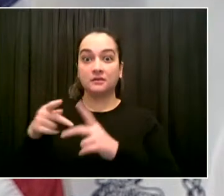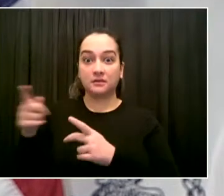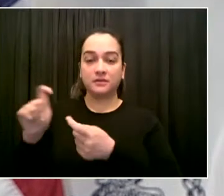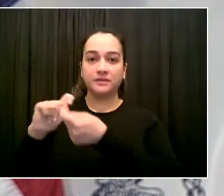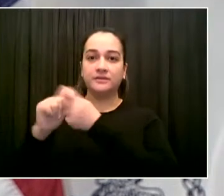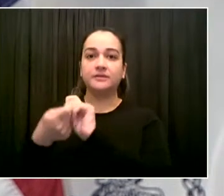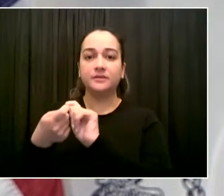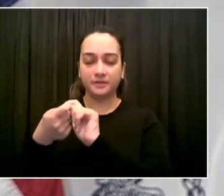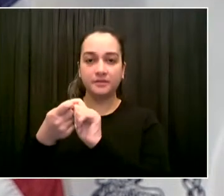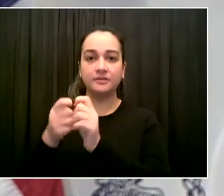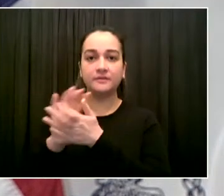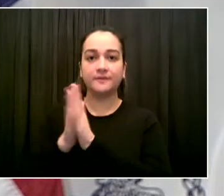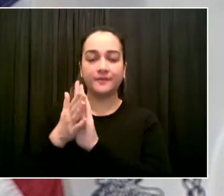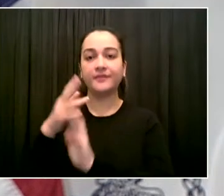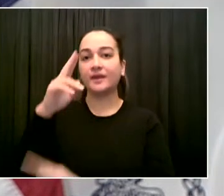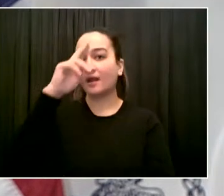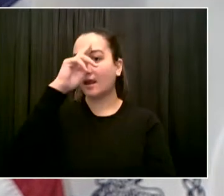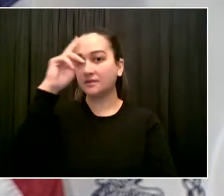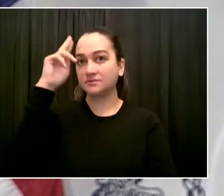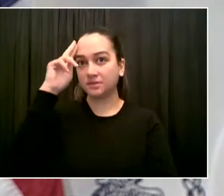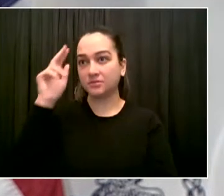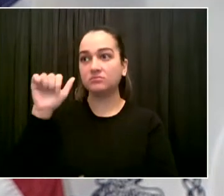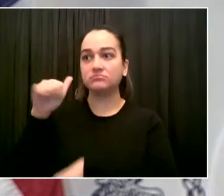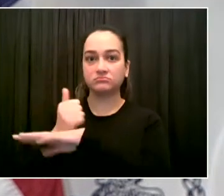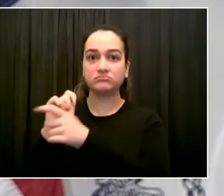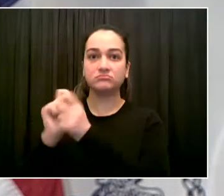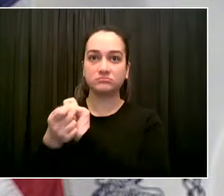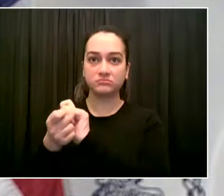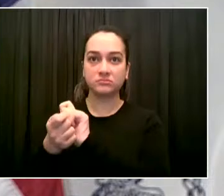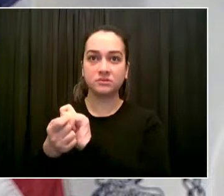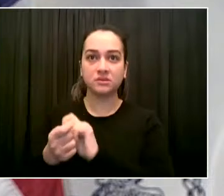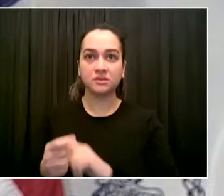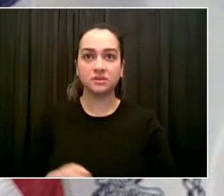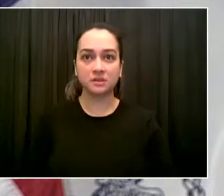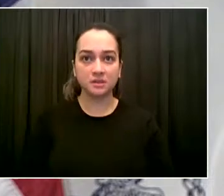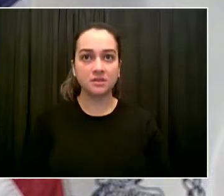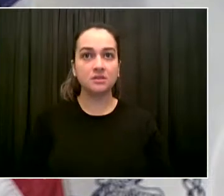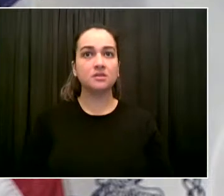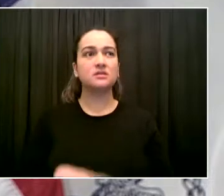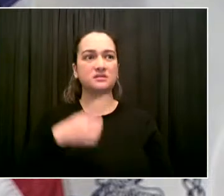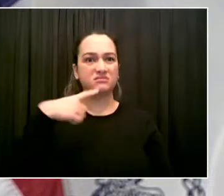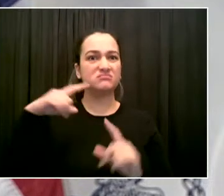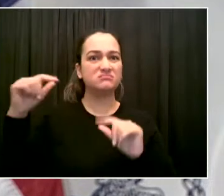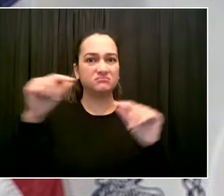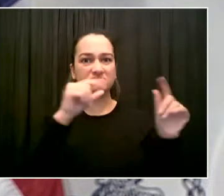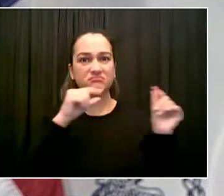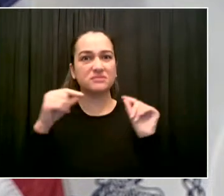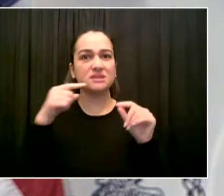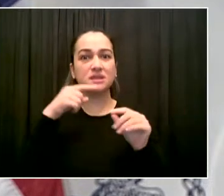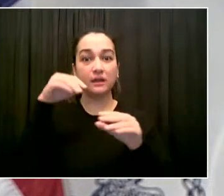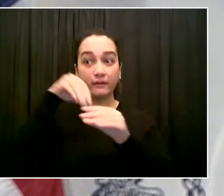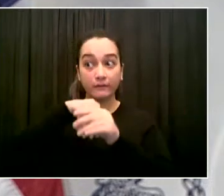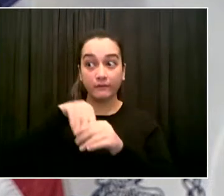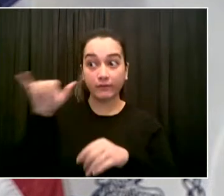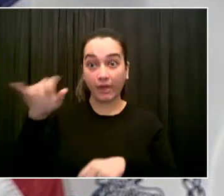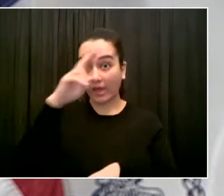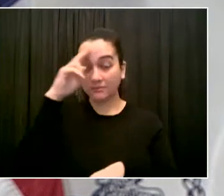THERE IS NO QUARANTINE FROM